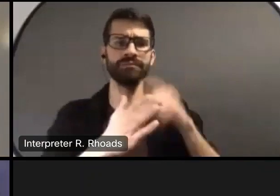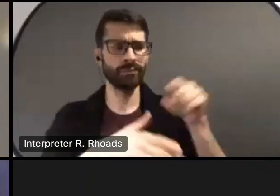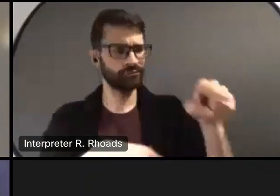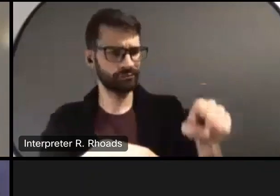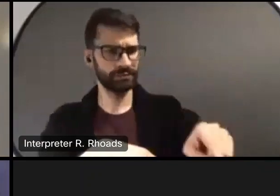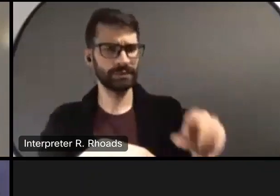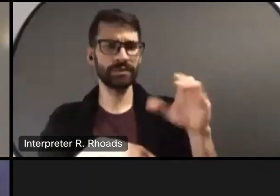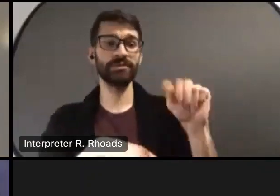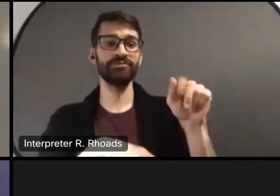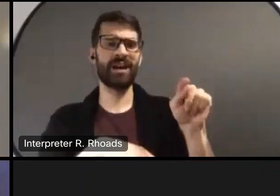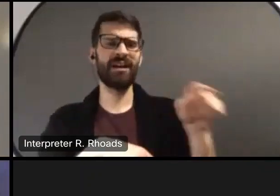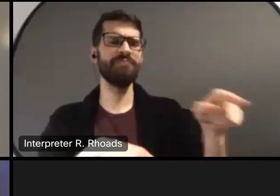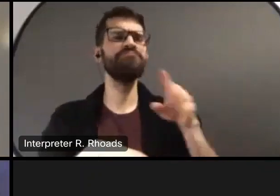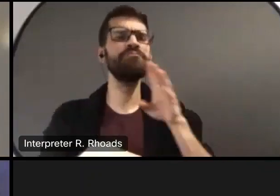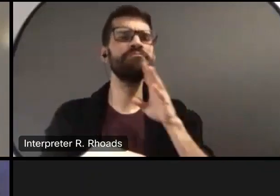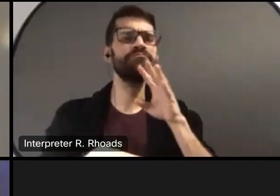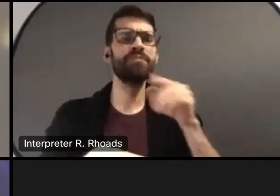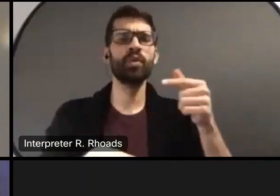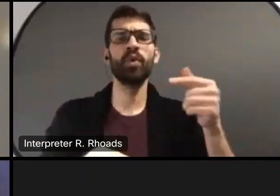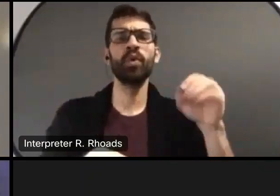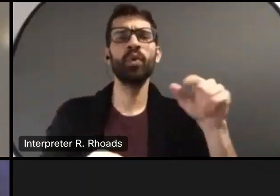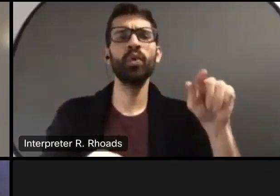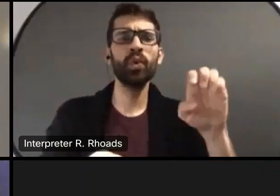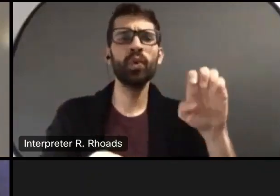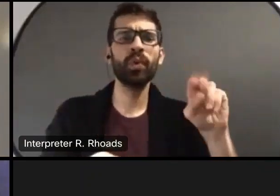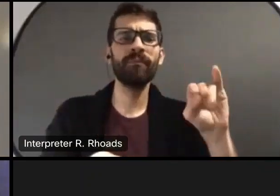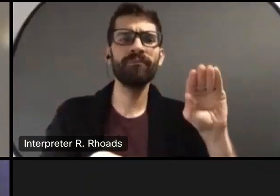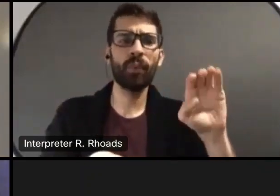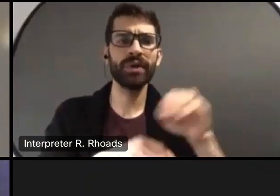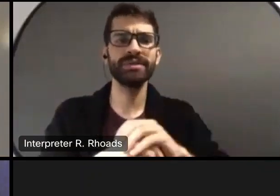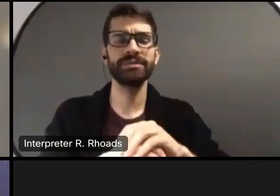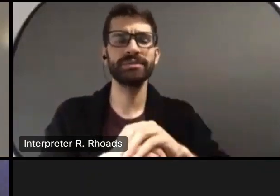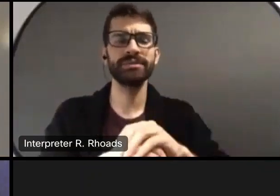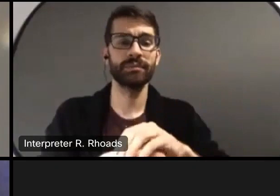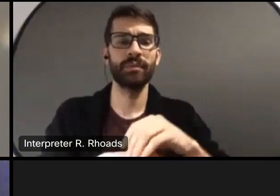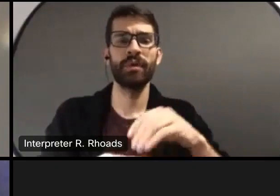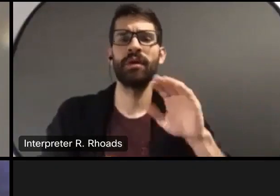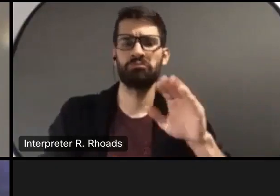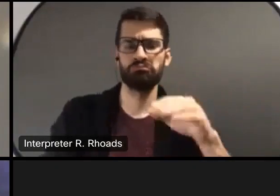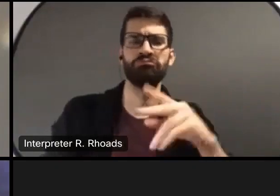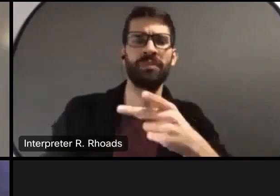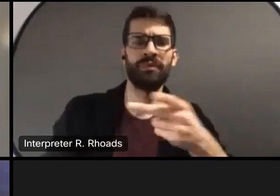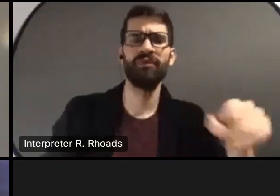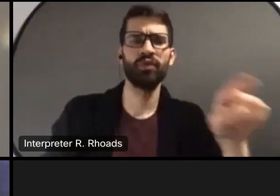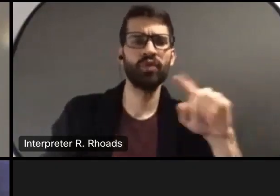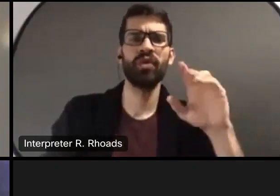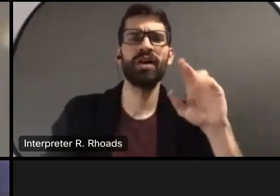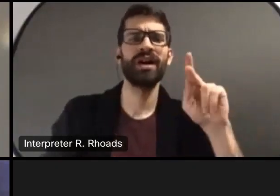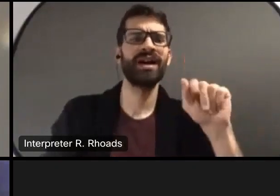Google Voice and Kathy and or Gail would you all speak to the effectiveness of, or